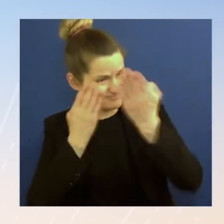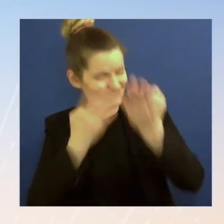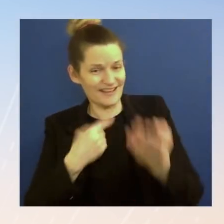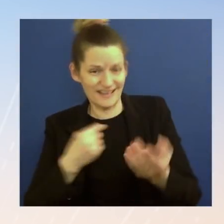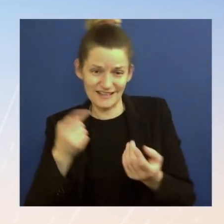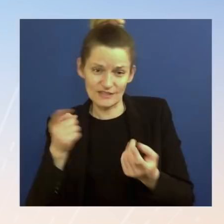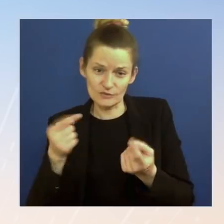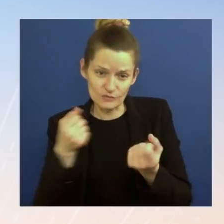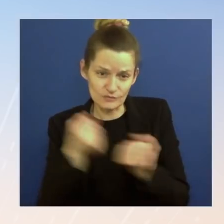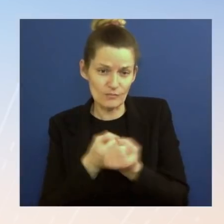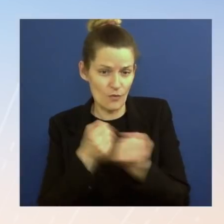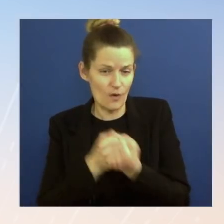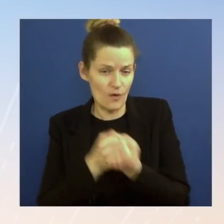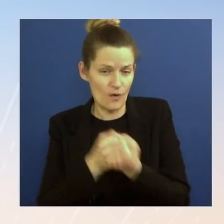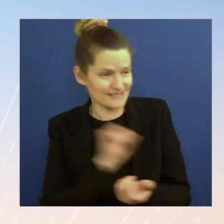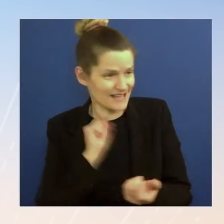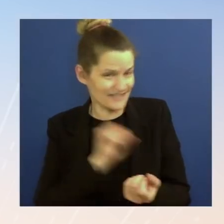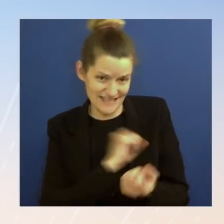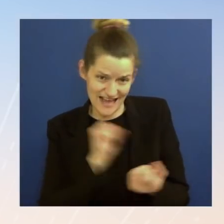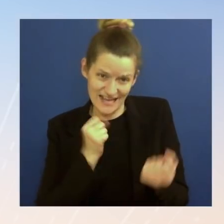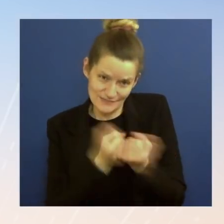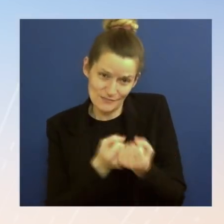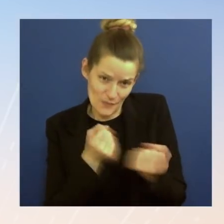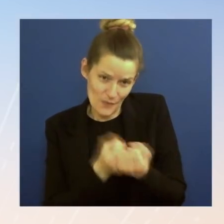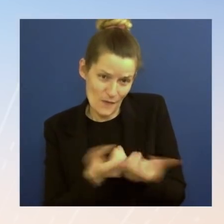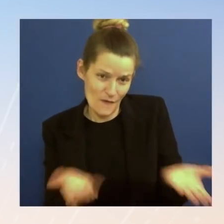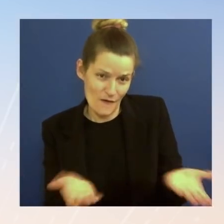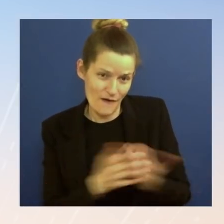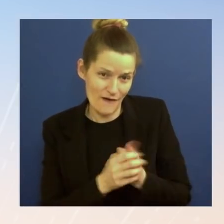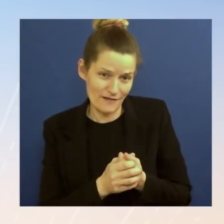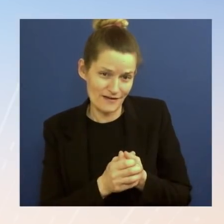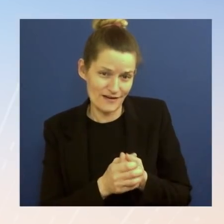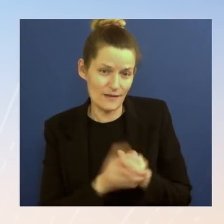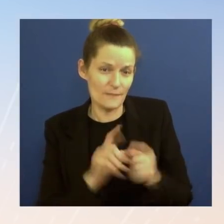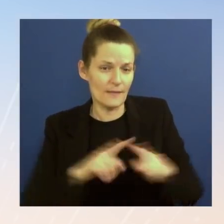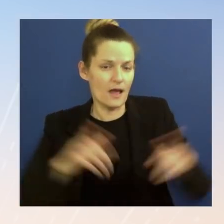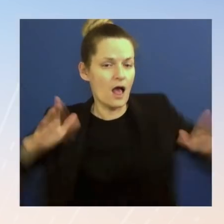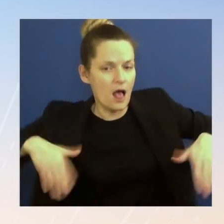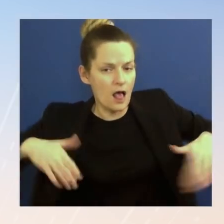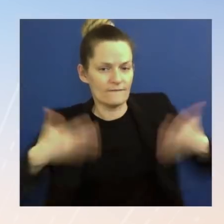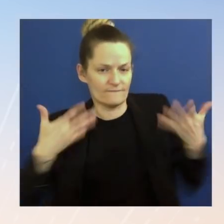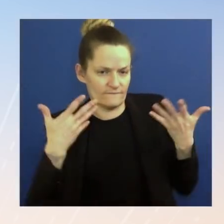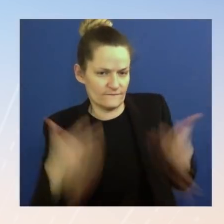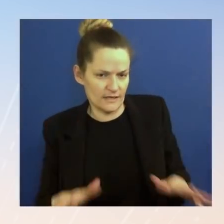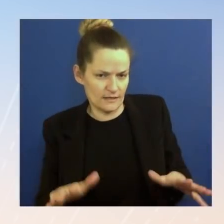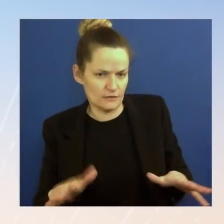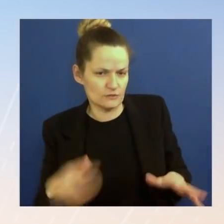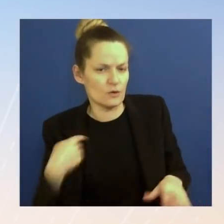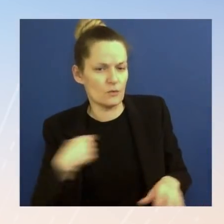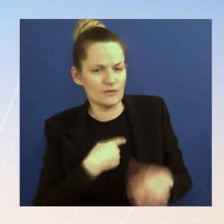And just because it's not done yet, it doesn't mean that we aren't going to stay at the fight to get exactly that accomplished and done.